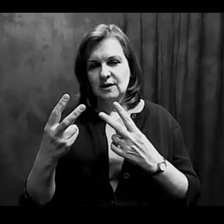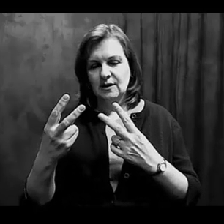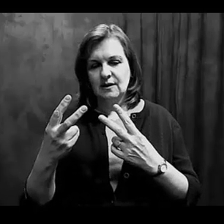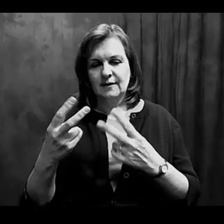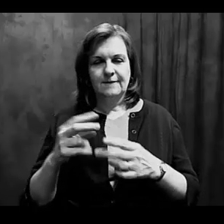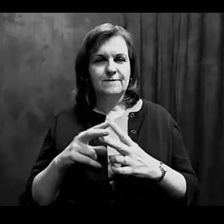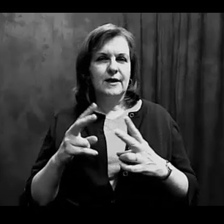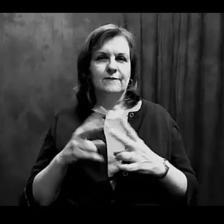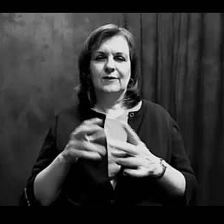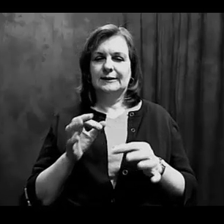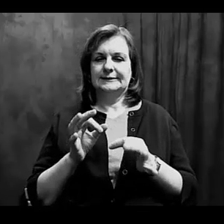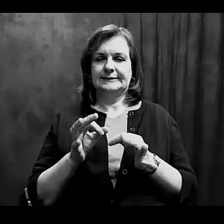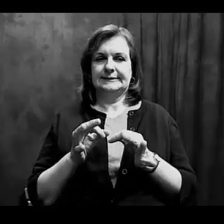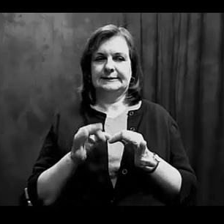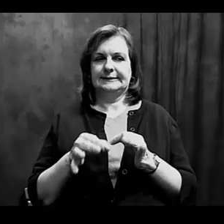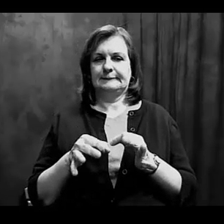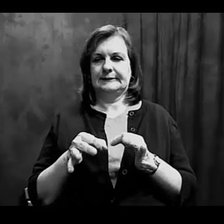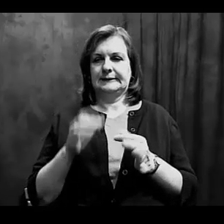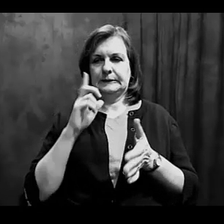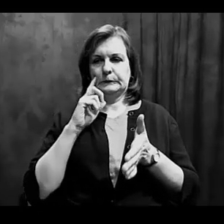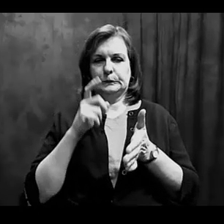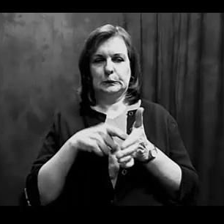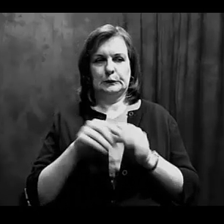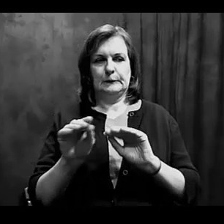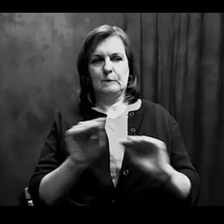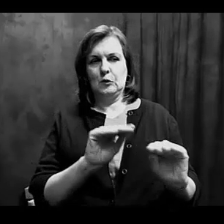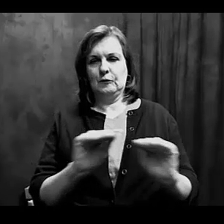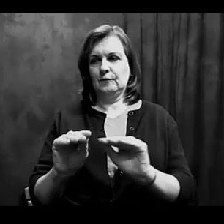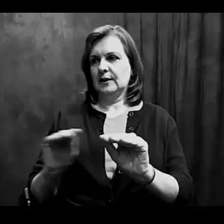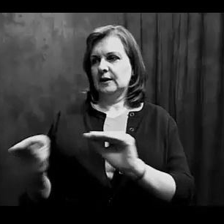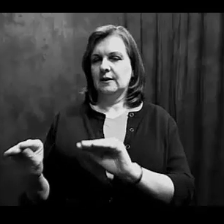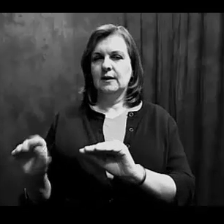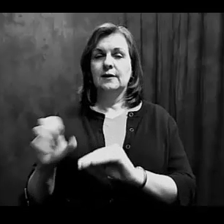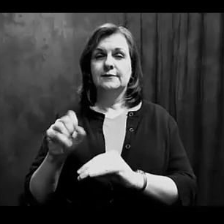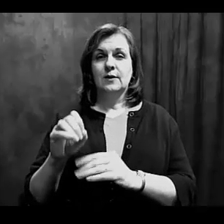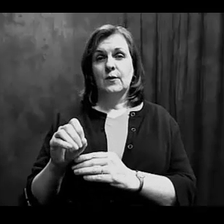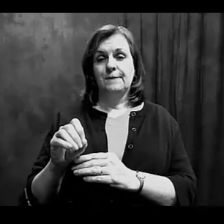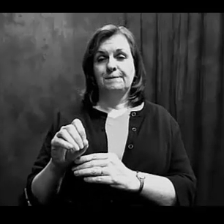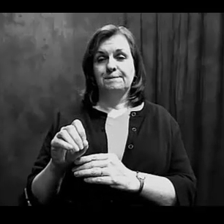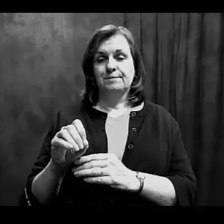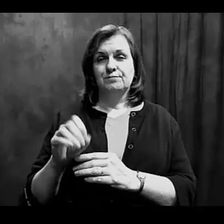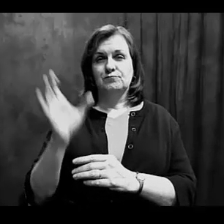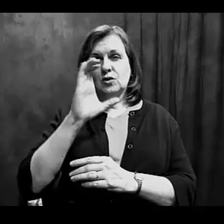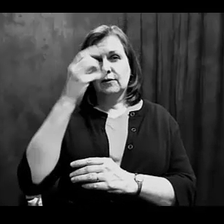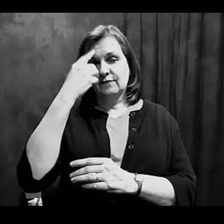and it would be very simple movement type of vision